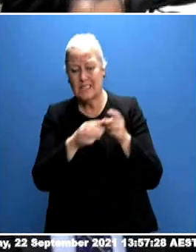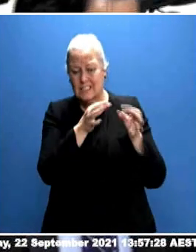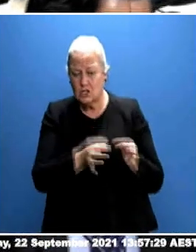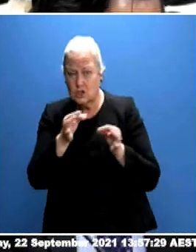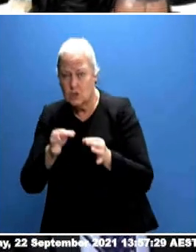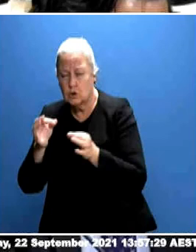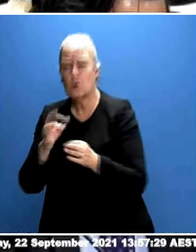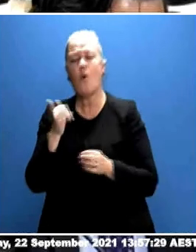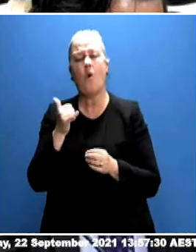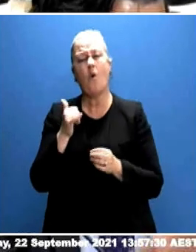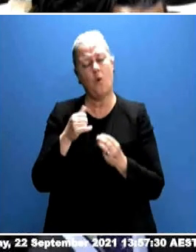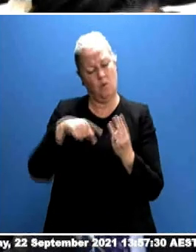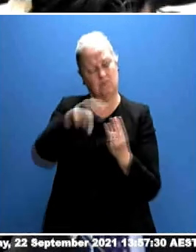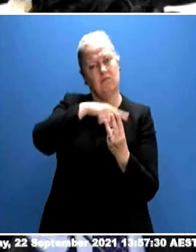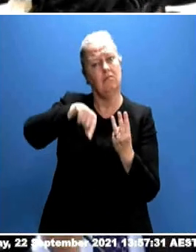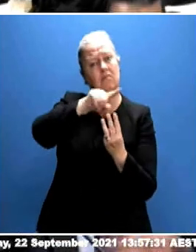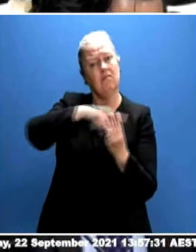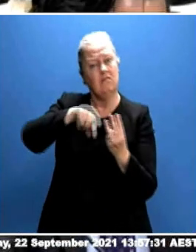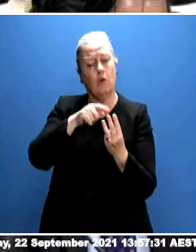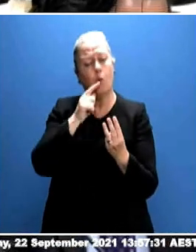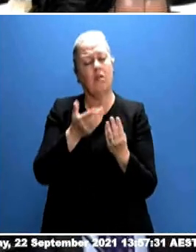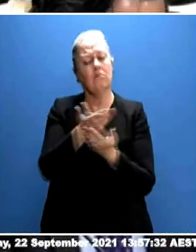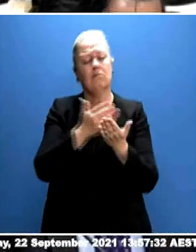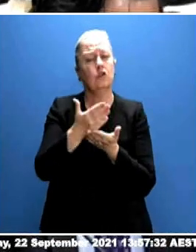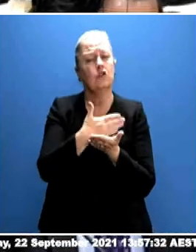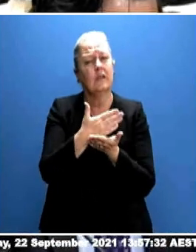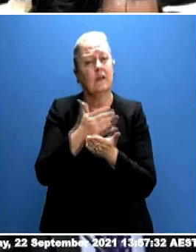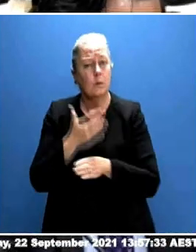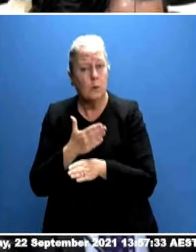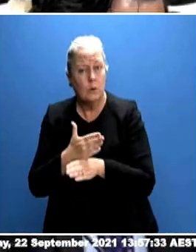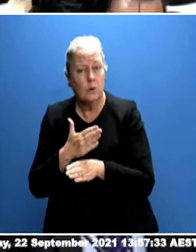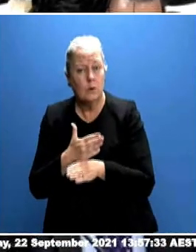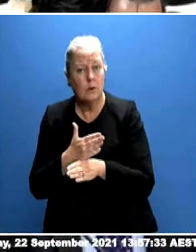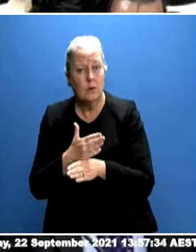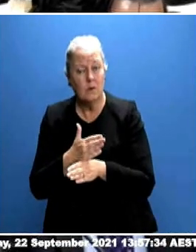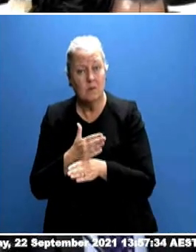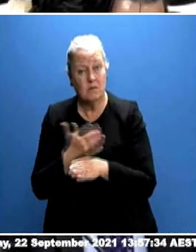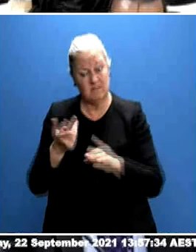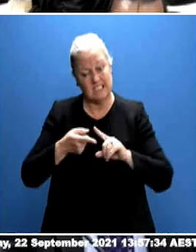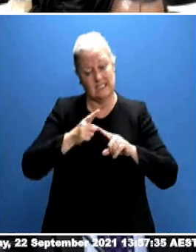relatively evenly between the three executive directors to whom it's been delegated?